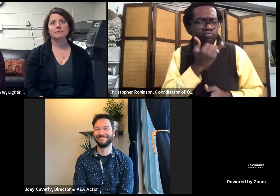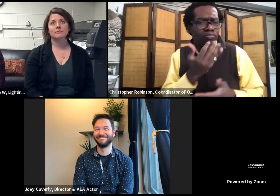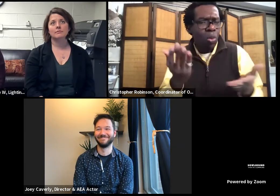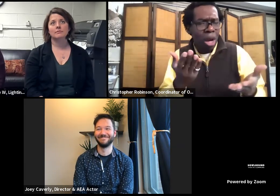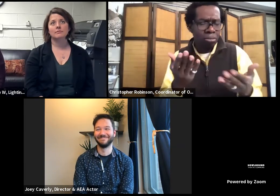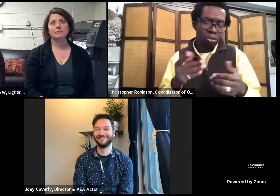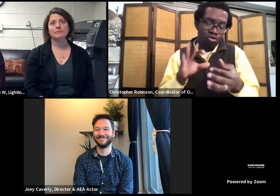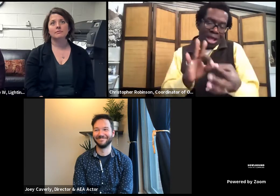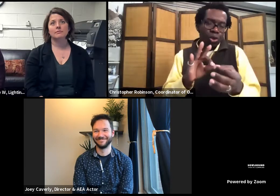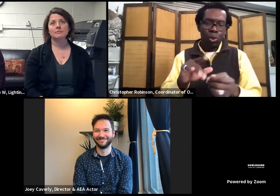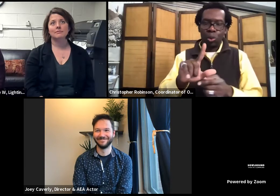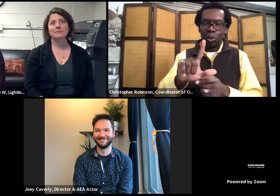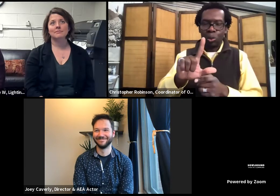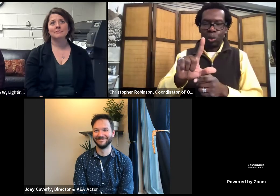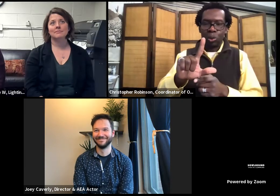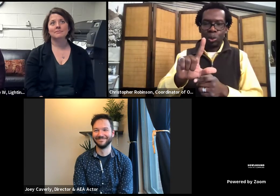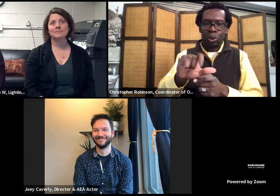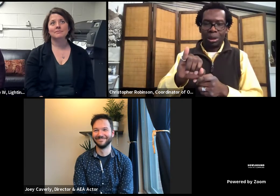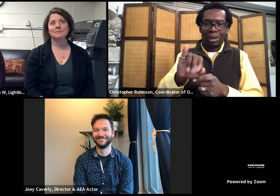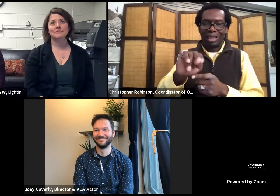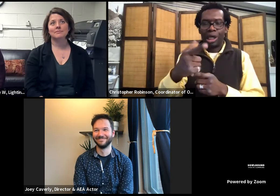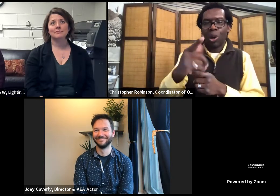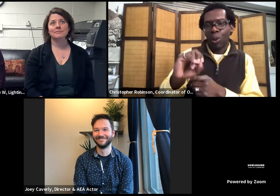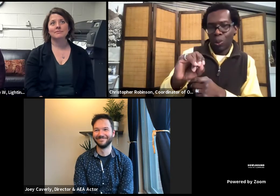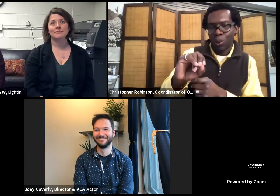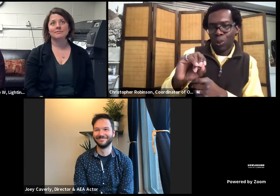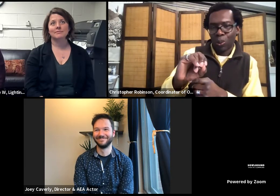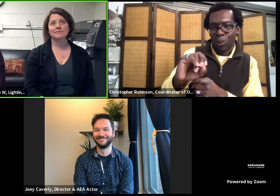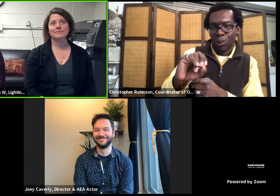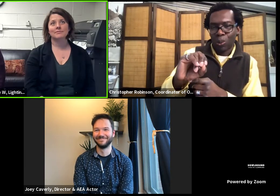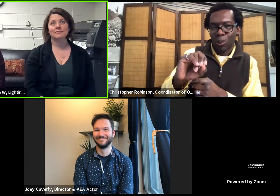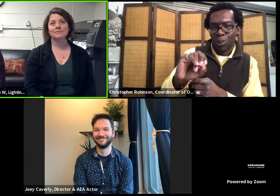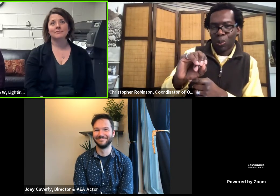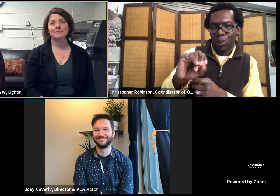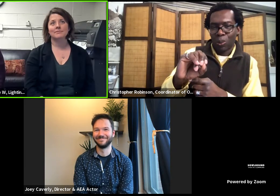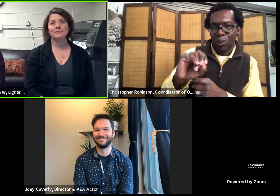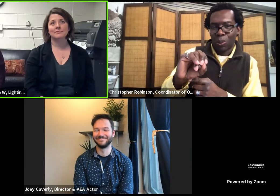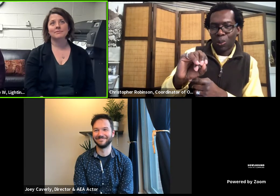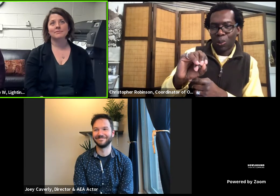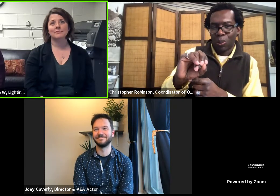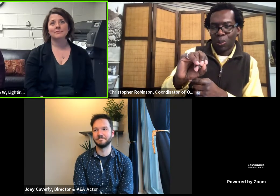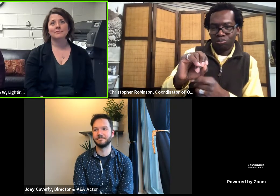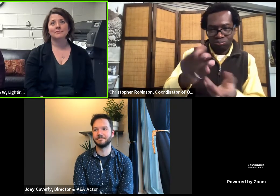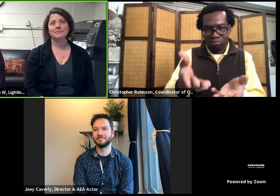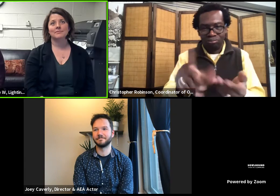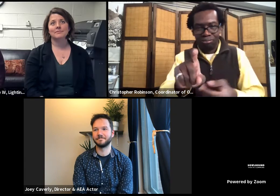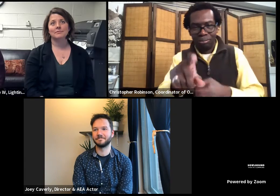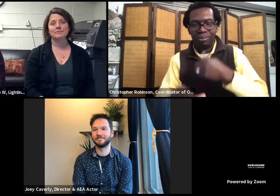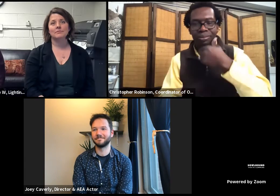What often happens? What are the mistakes that happens with the lingo? What are the linguistic challenges of working in theater?